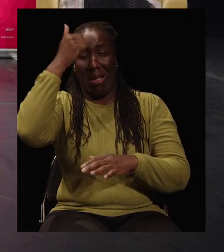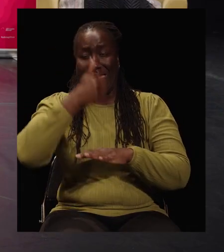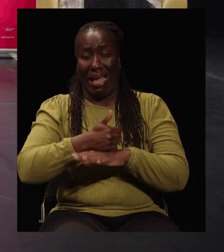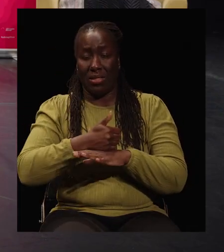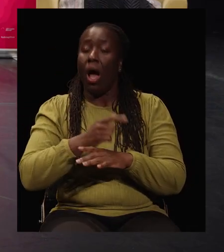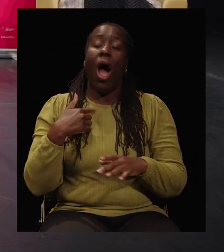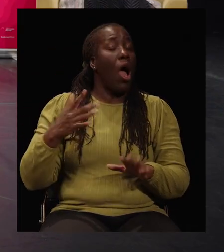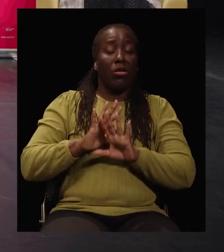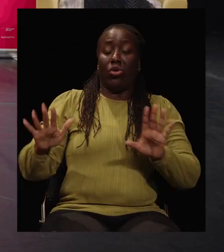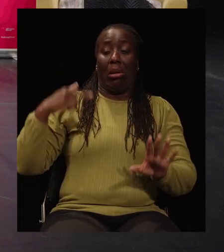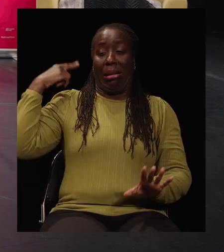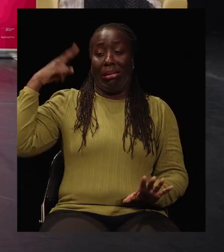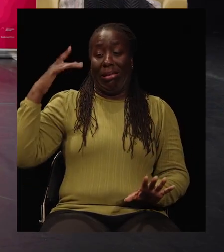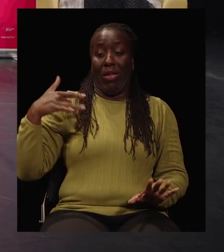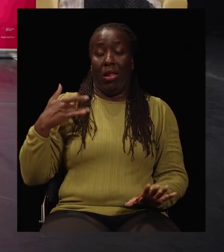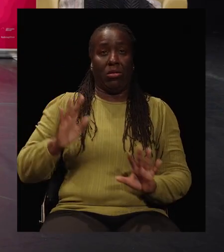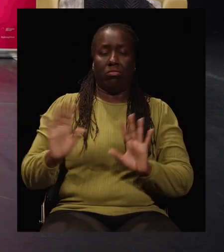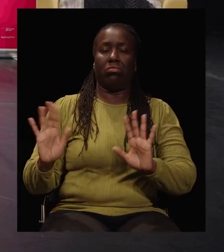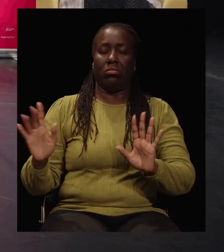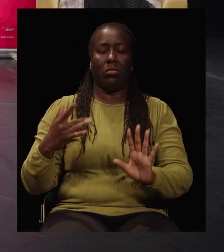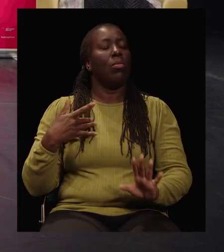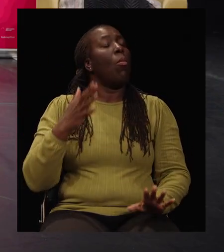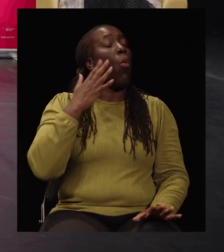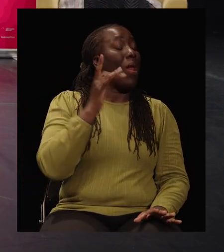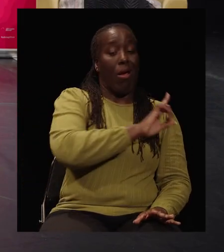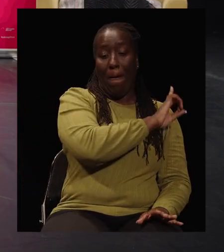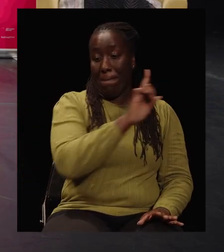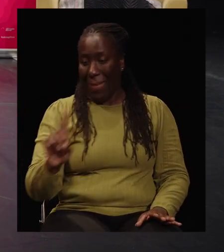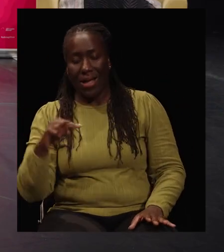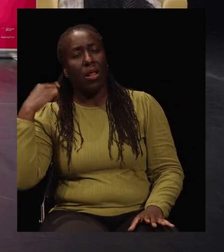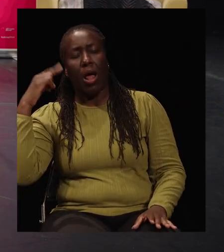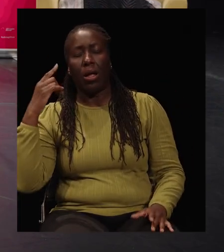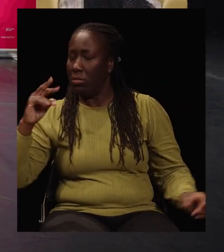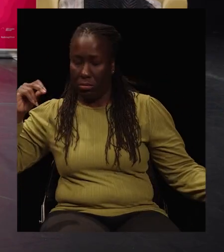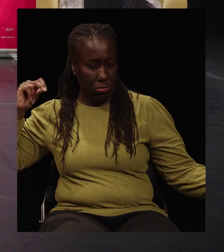and I feel like when I come back, I'm always a bit stunned by the contrast